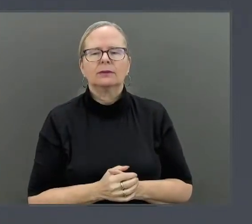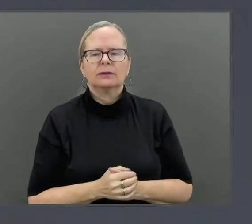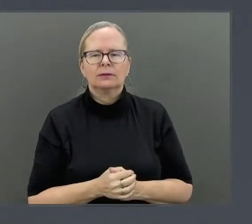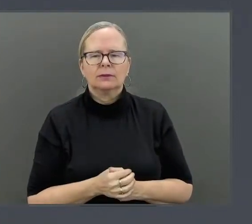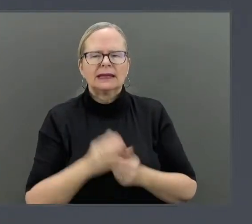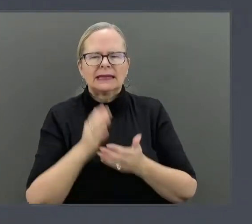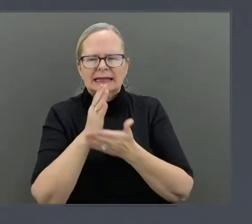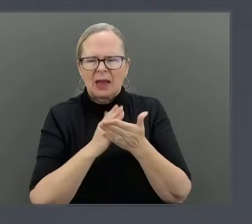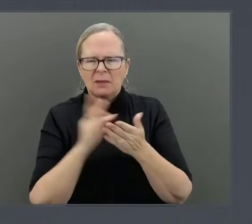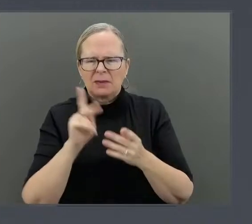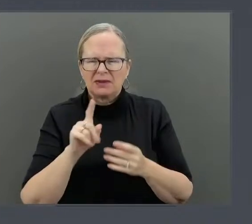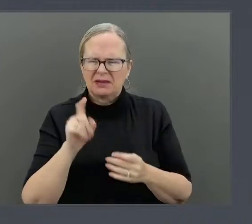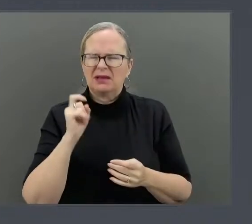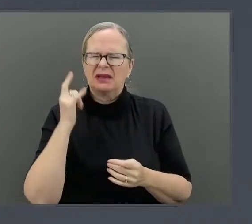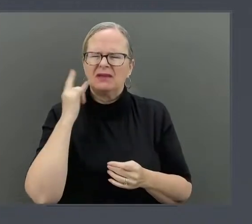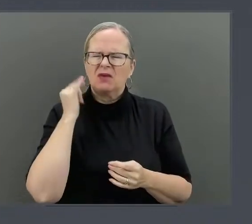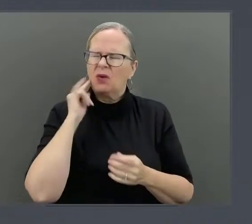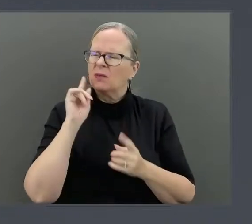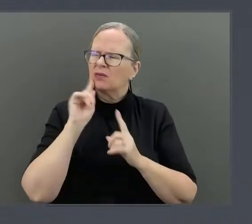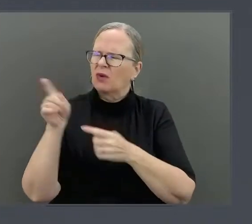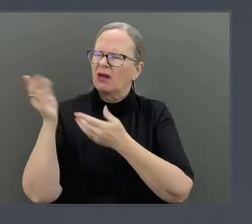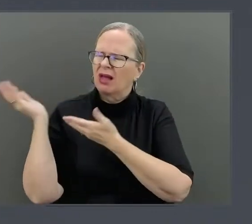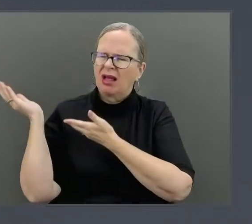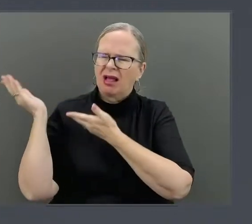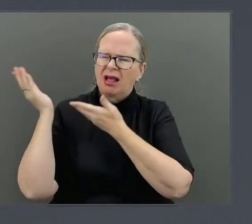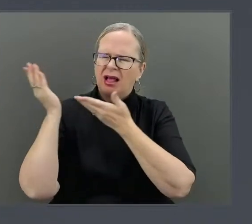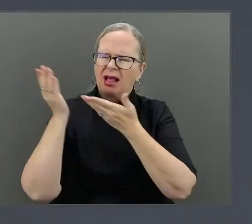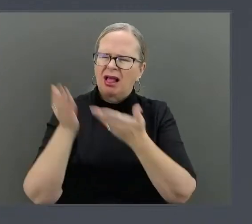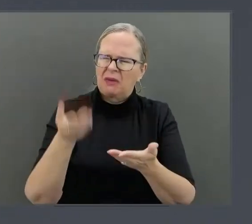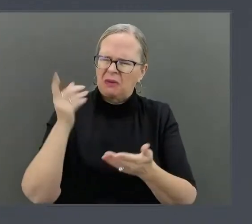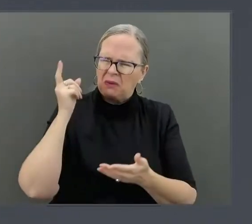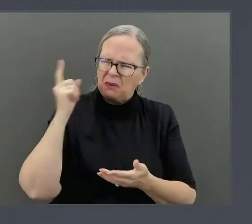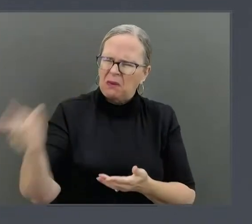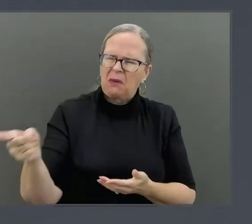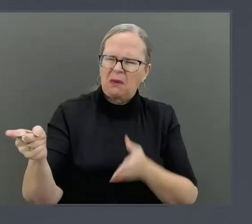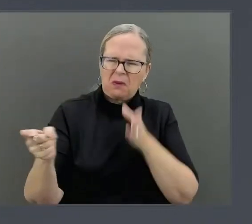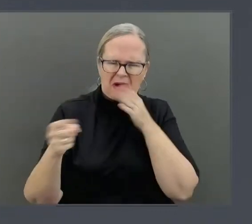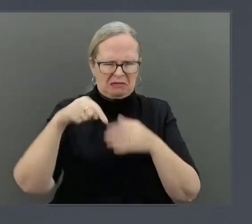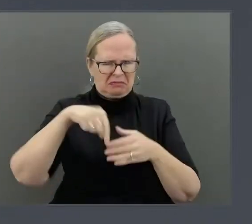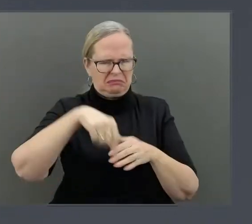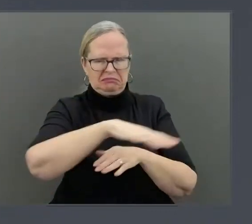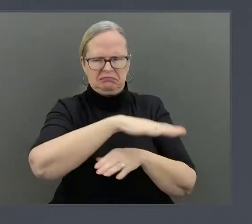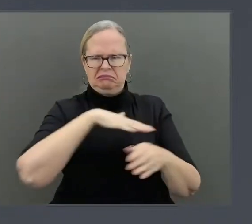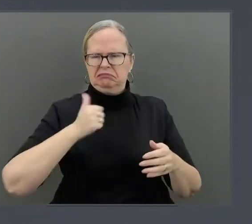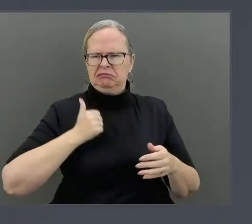than being sourced locally there were five pieces that were needed in total to do these repairs and